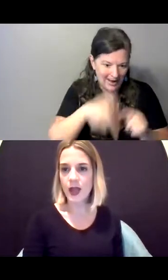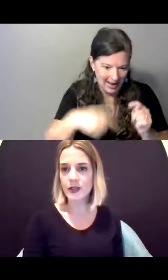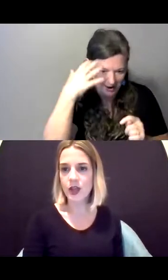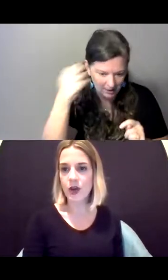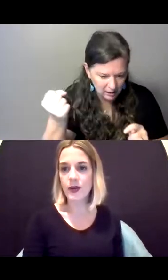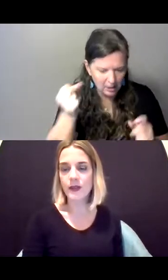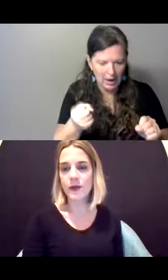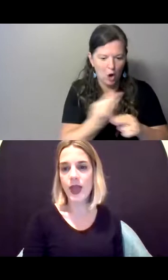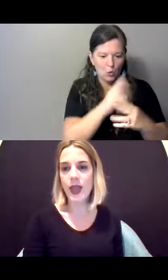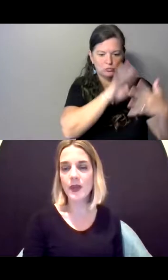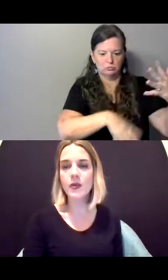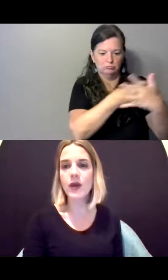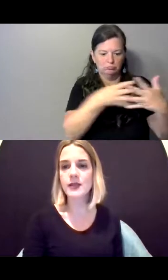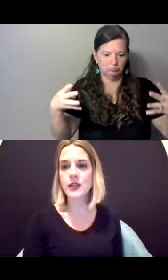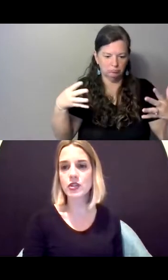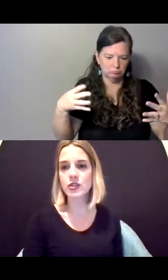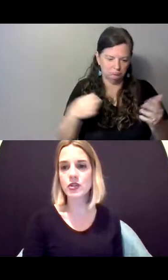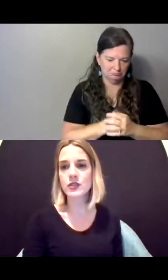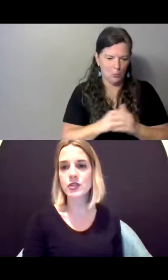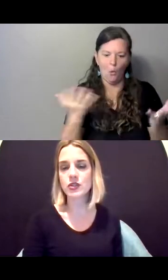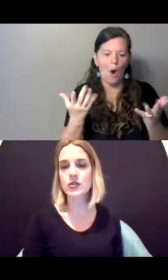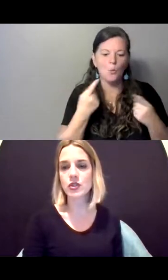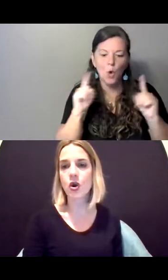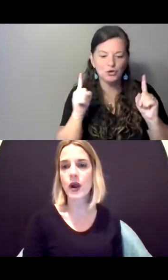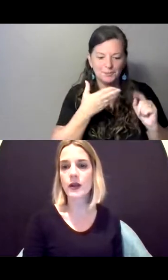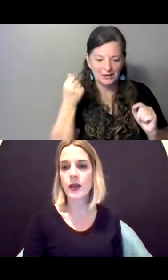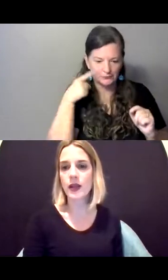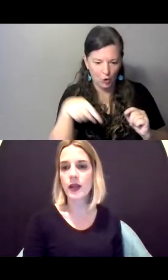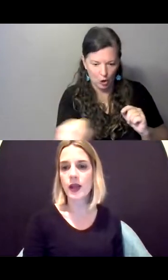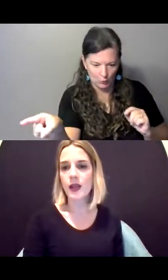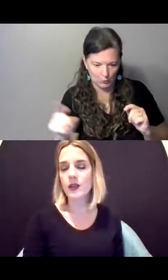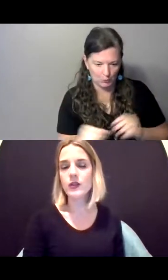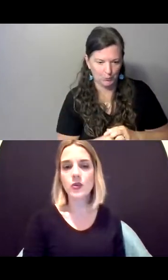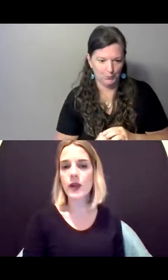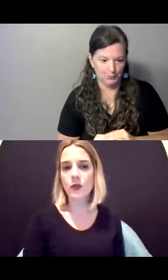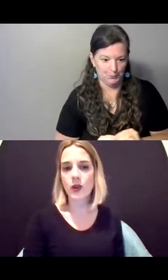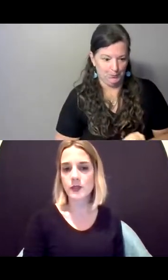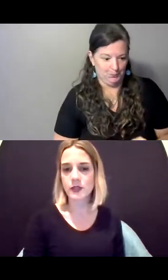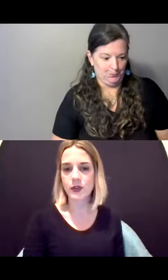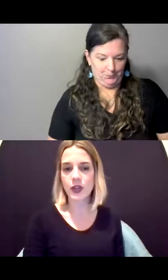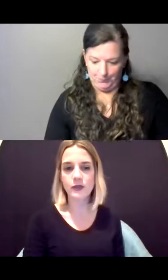and so, and if you can't memorize it, just use the use a chart and do whatever works best for you.